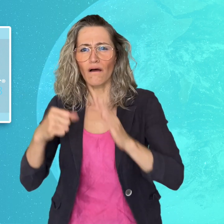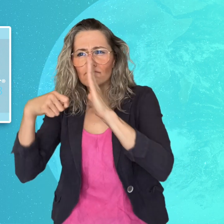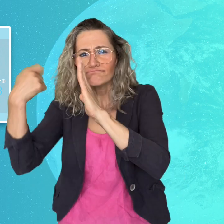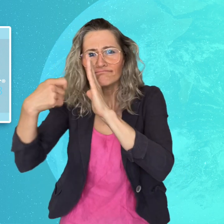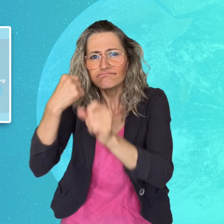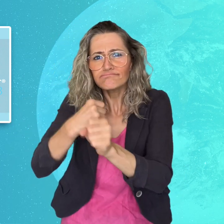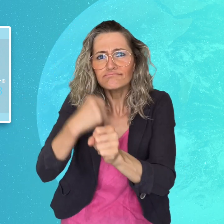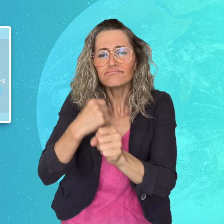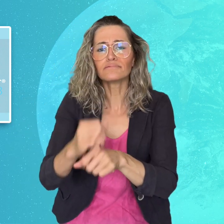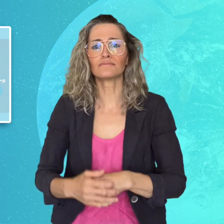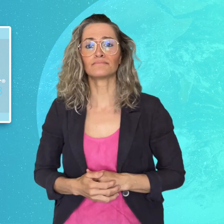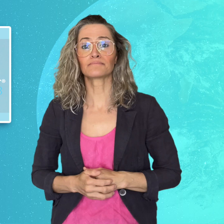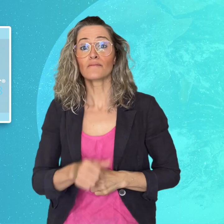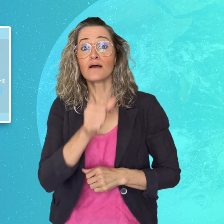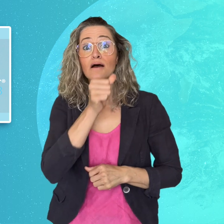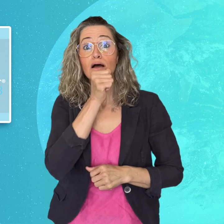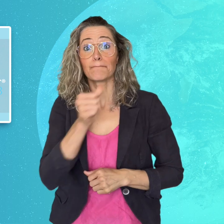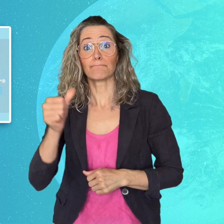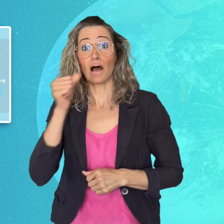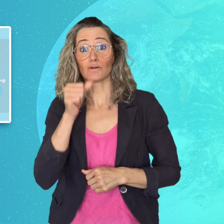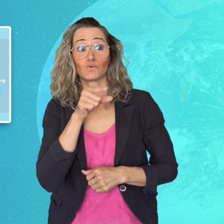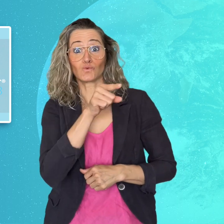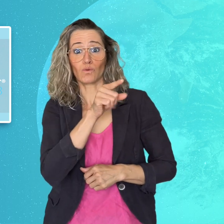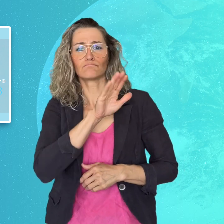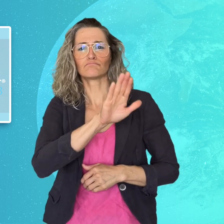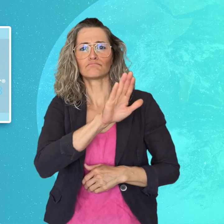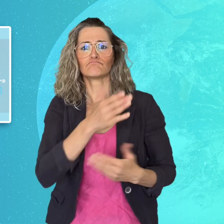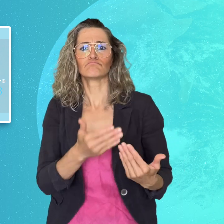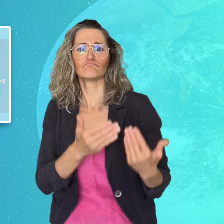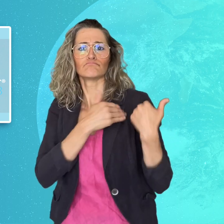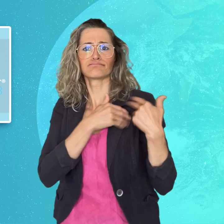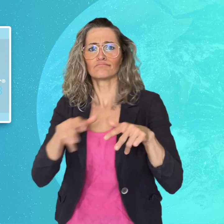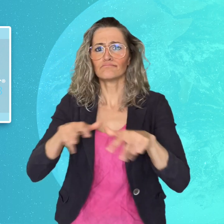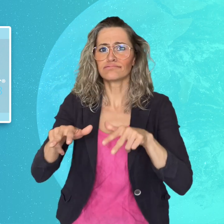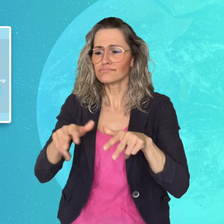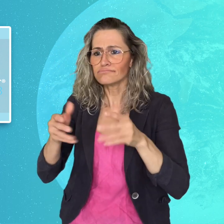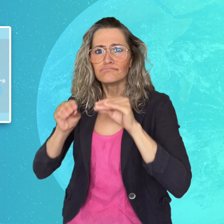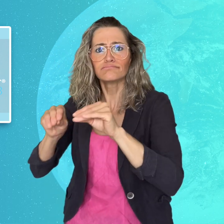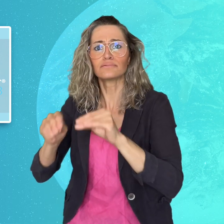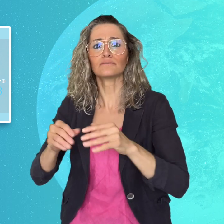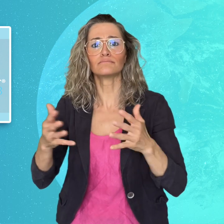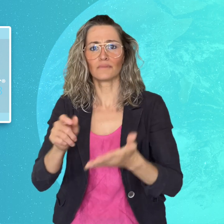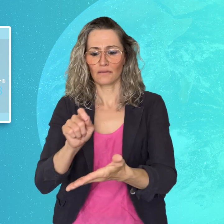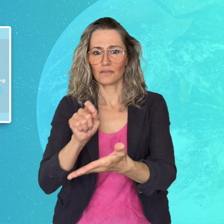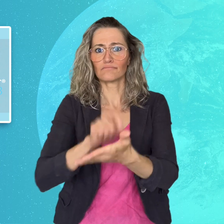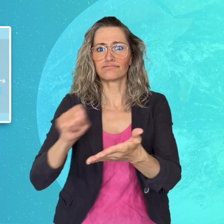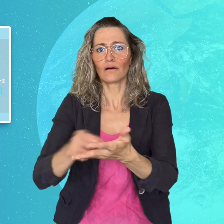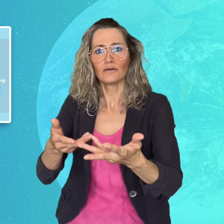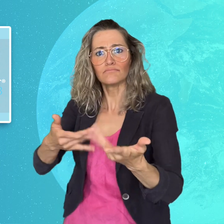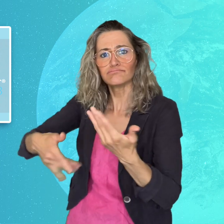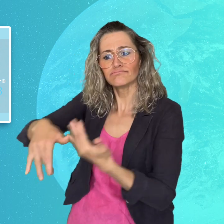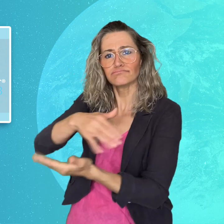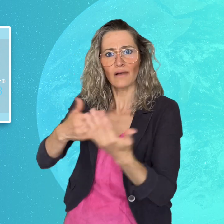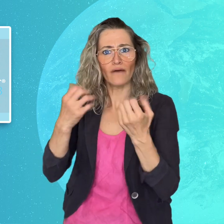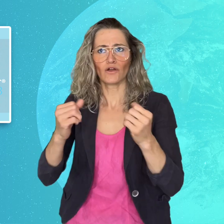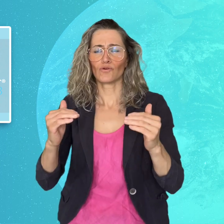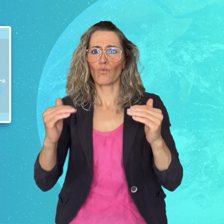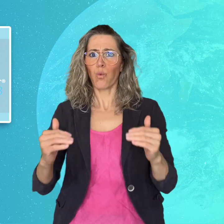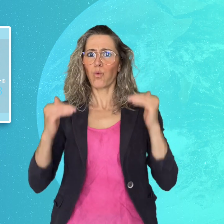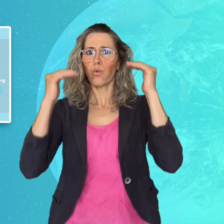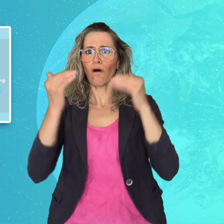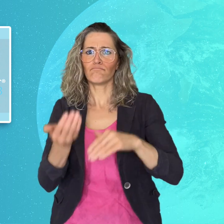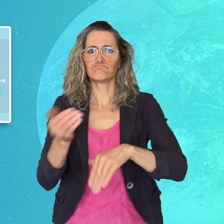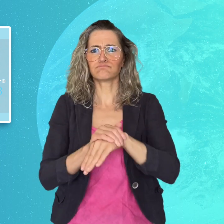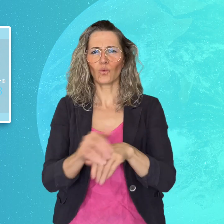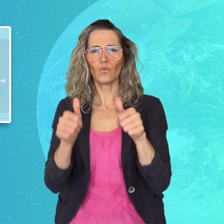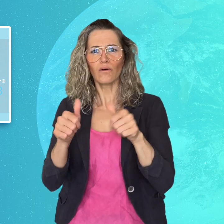a writing lab with master classes, several panels and